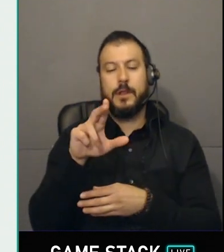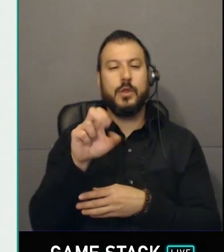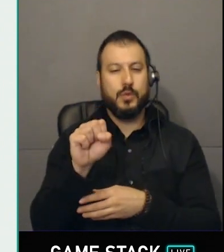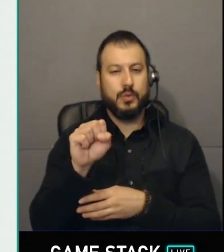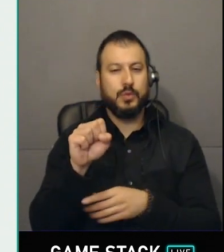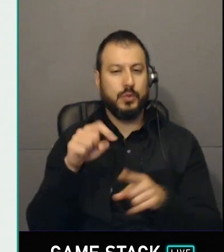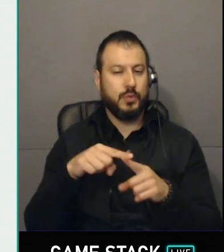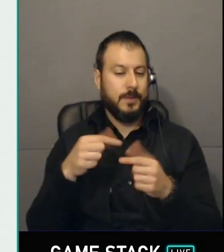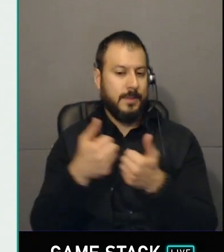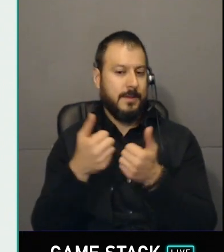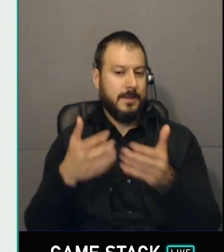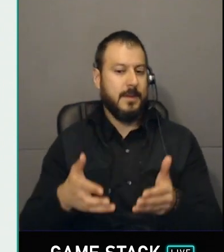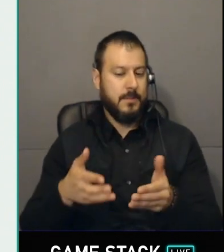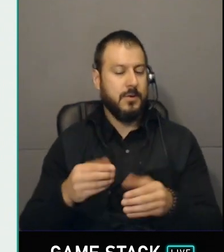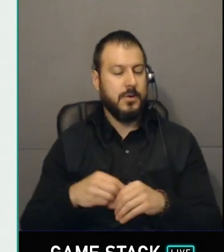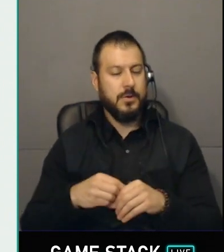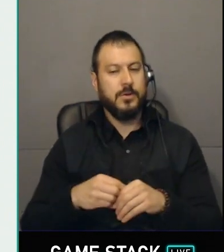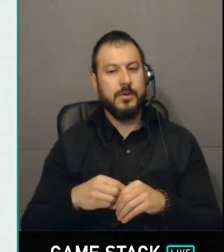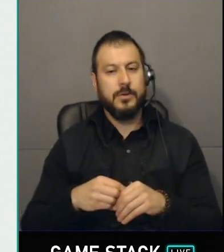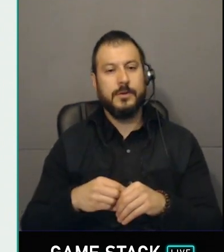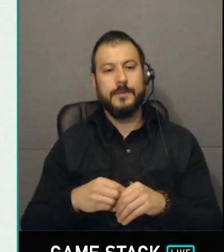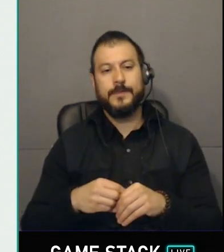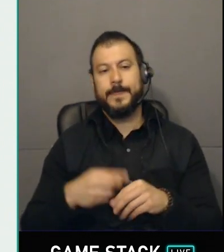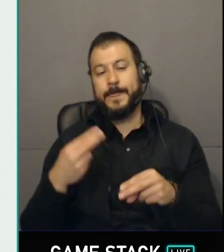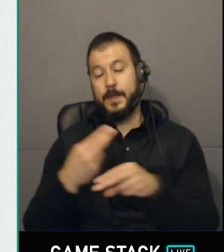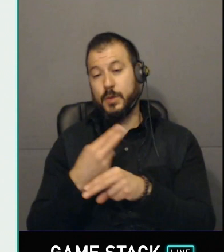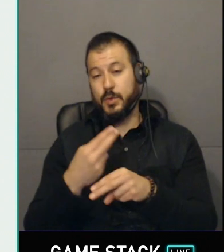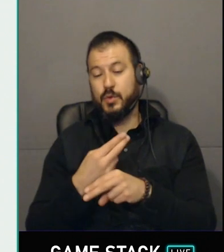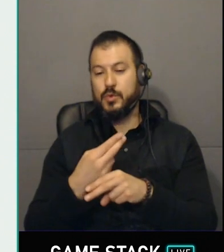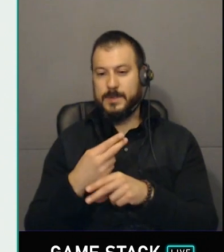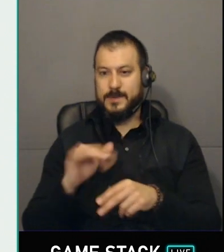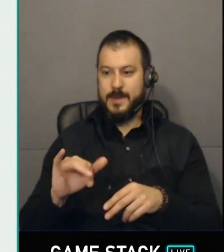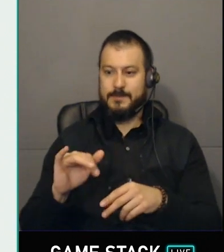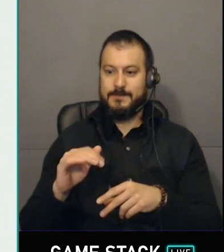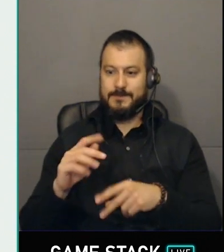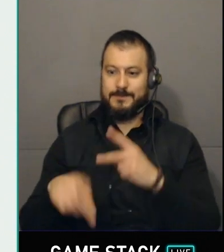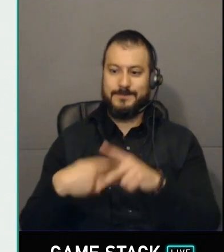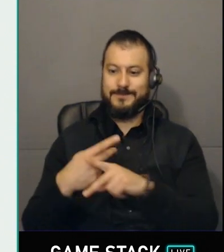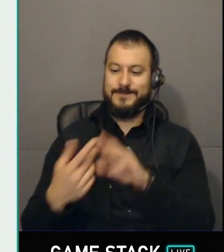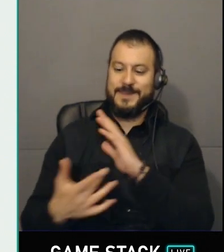Use the technologies that we have available today.